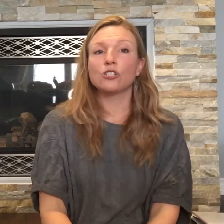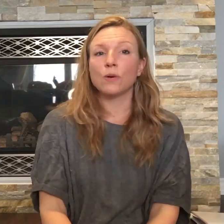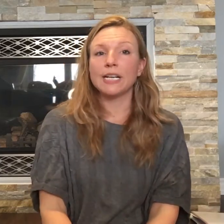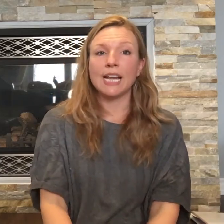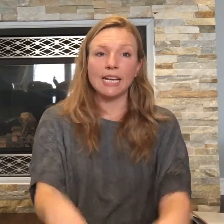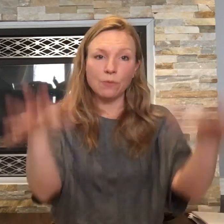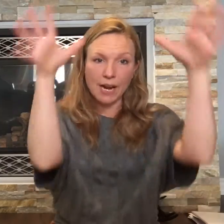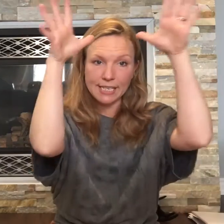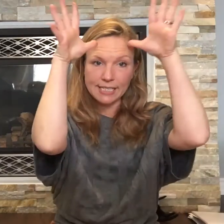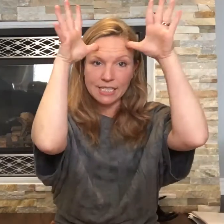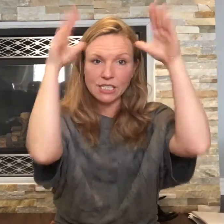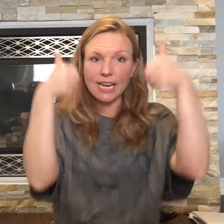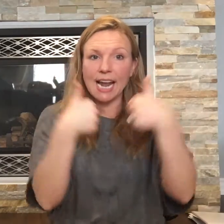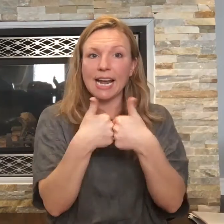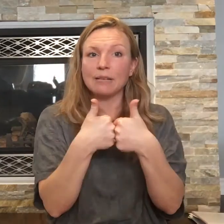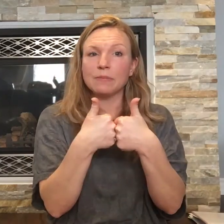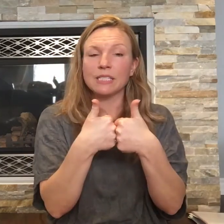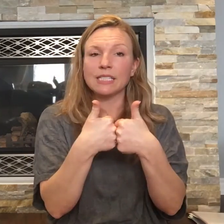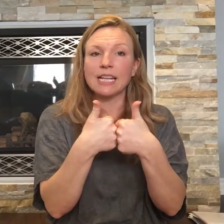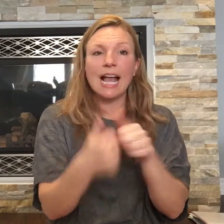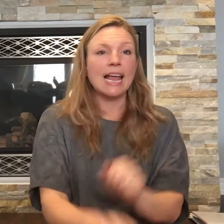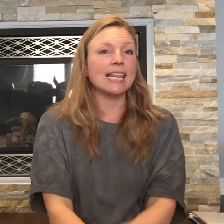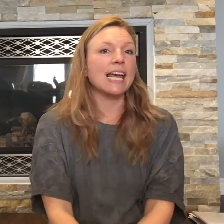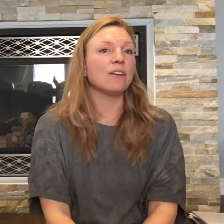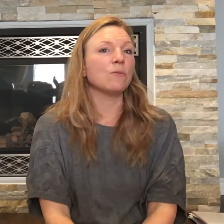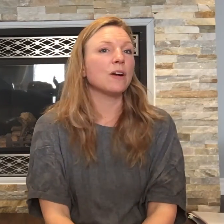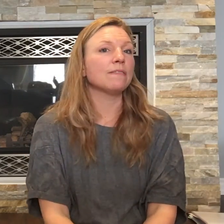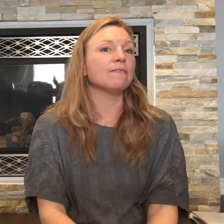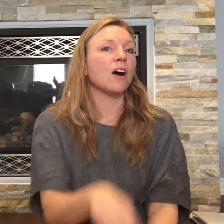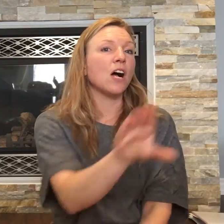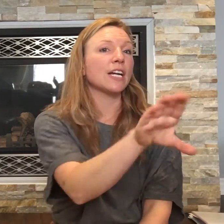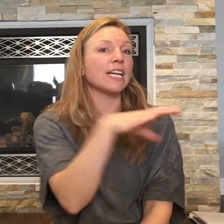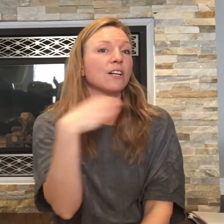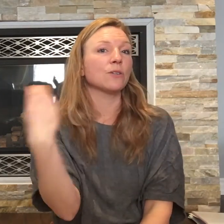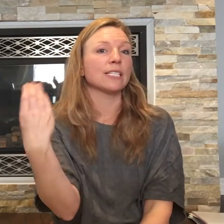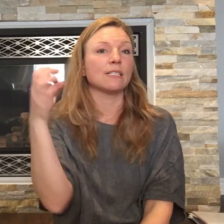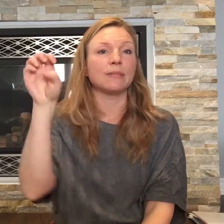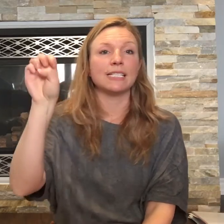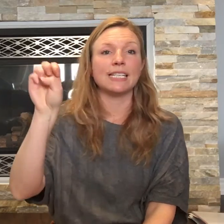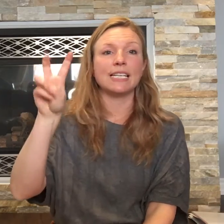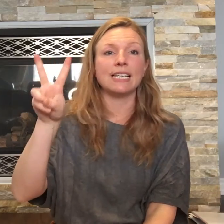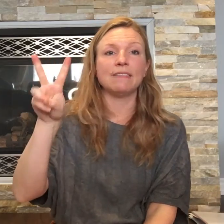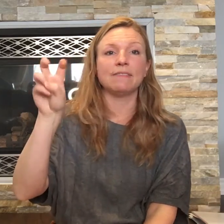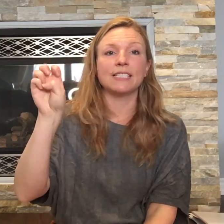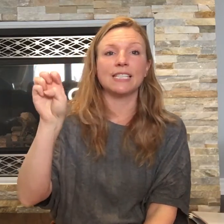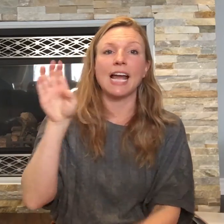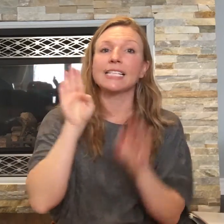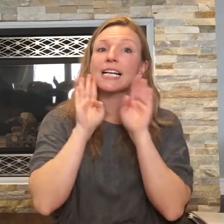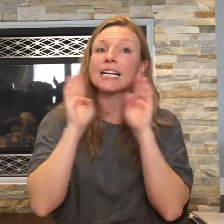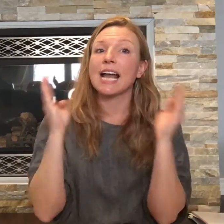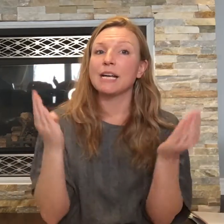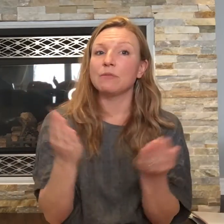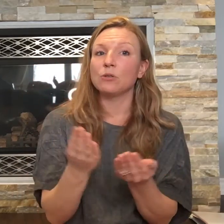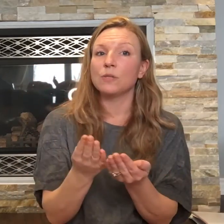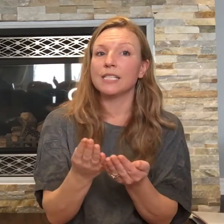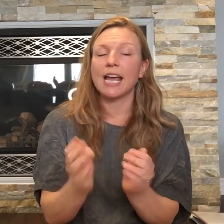join in any REINDEER GAMES. Then, one foggy CHRISTMAS E-V-E, SANTA came to say